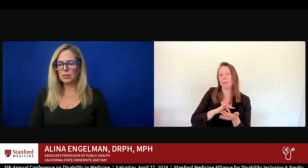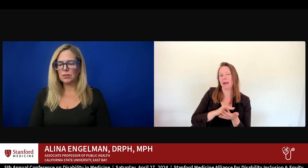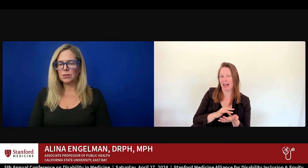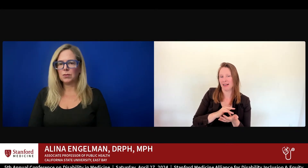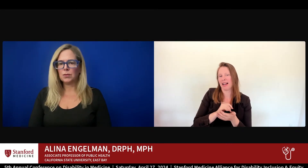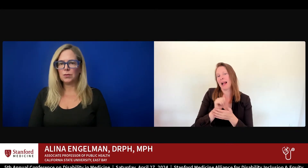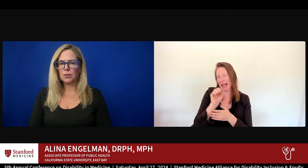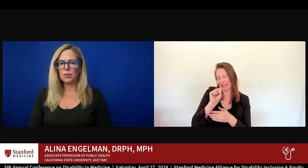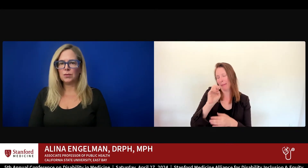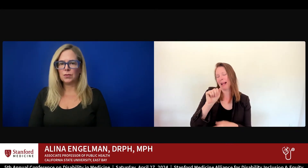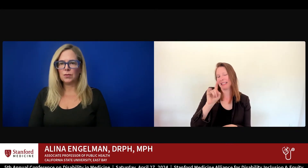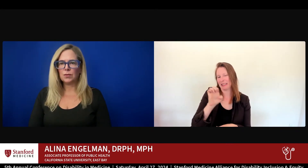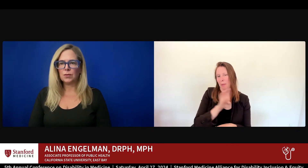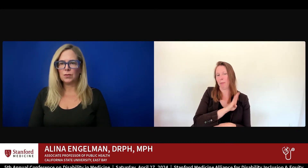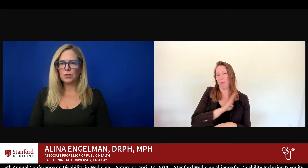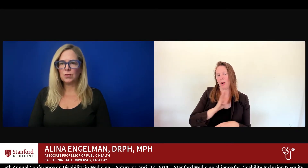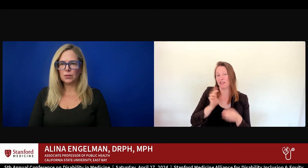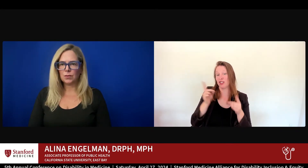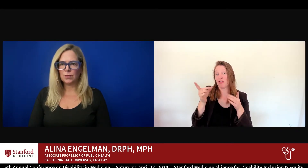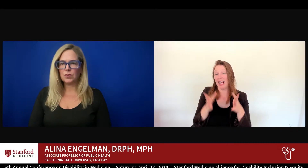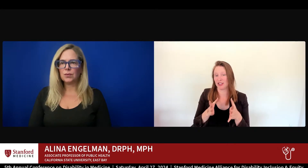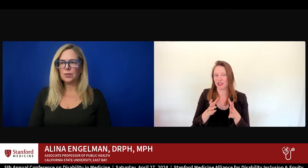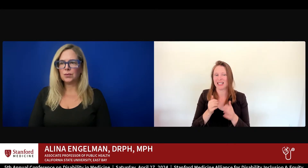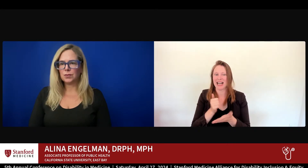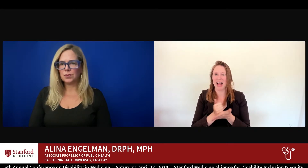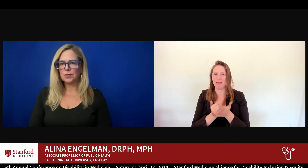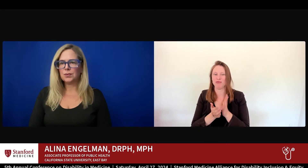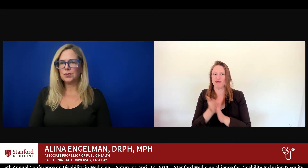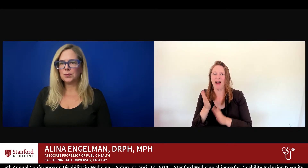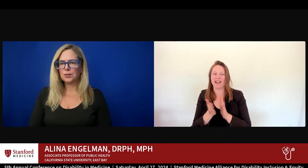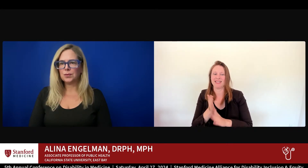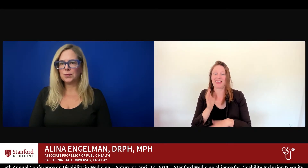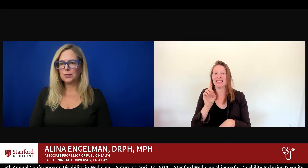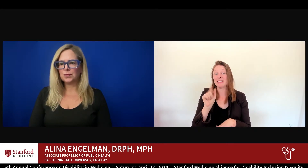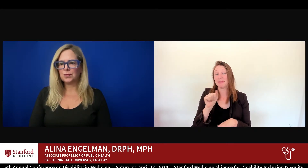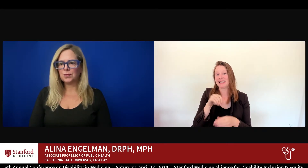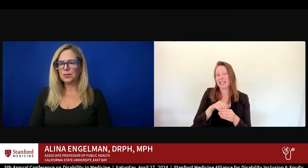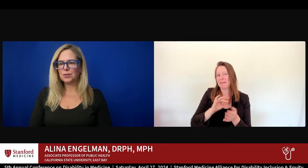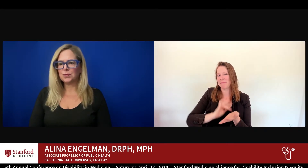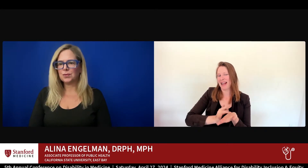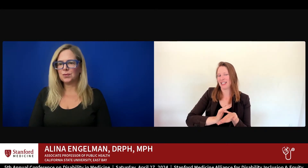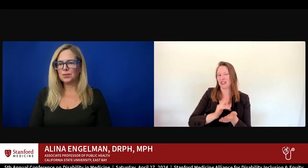GI projects coordinator at Stanford. She's also on the SMADIE Board of Directors and